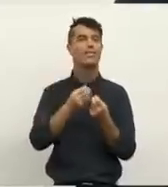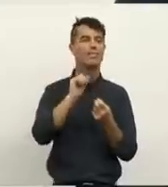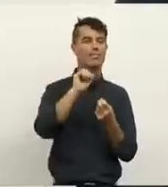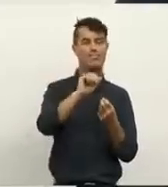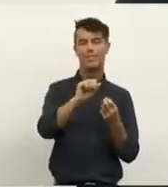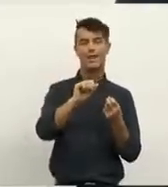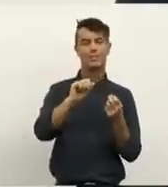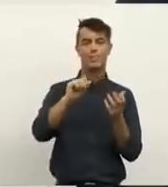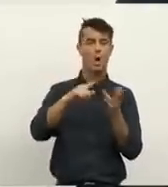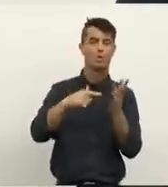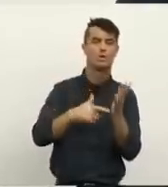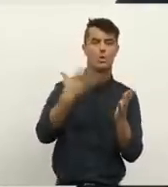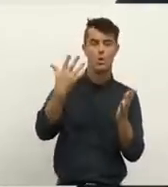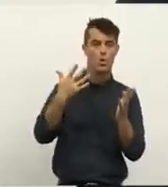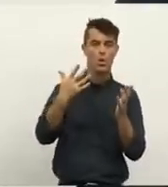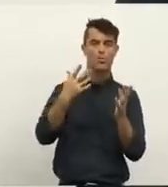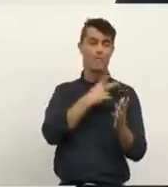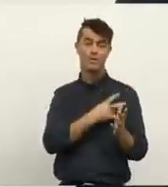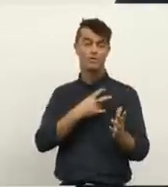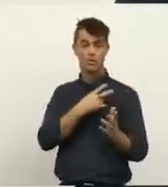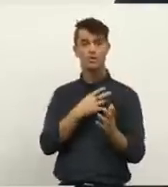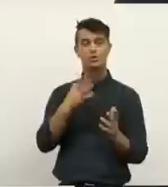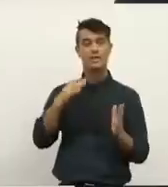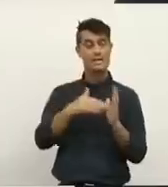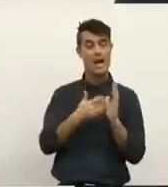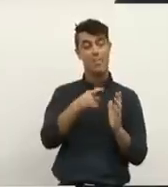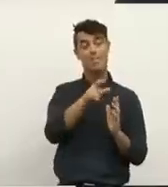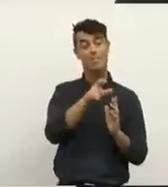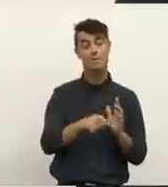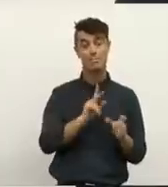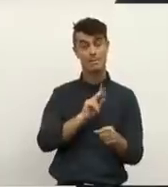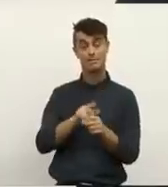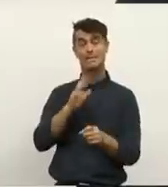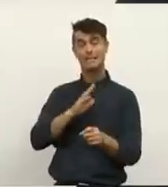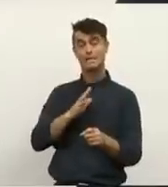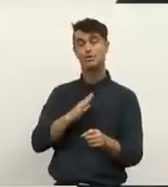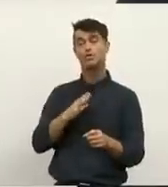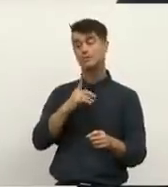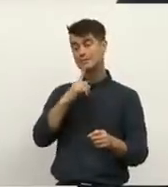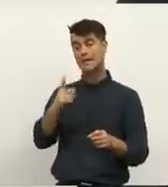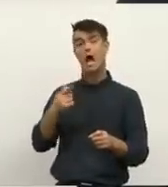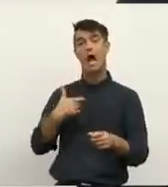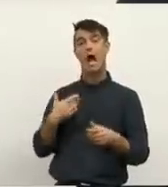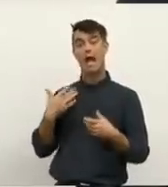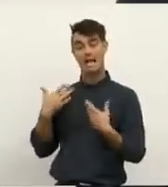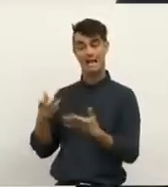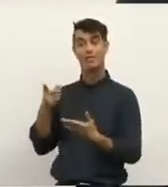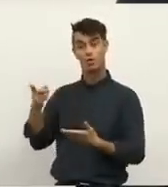So those forms now have a place for the participants to give express consent to say, "It's fine for you to talk to this assessor."